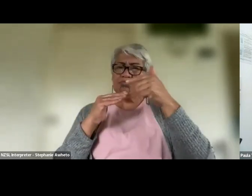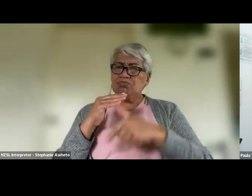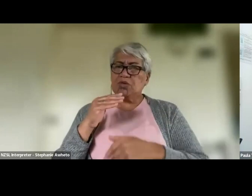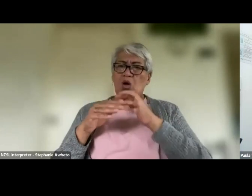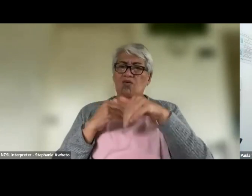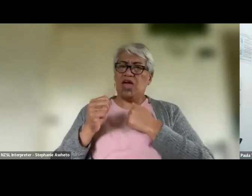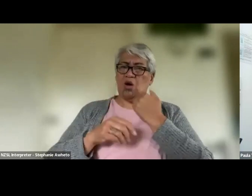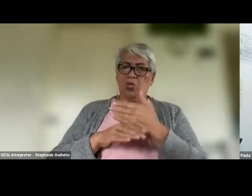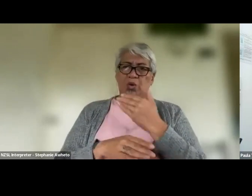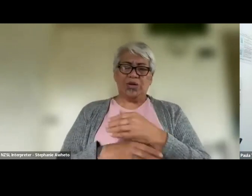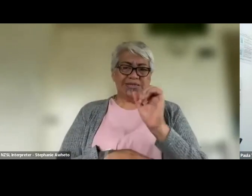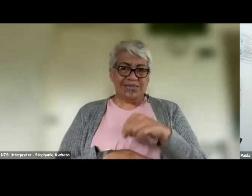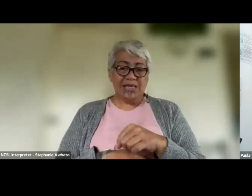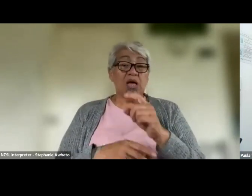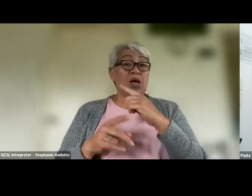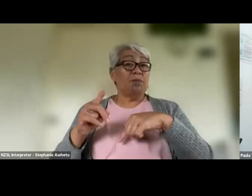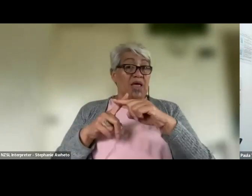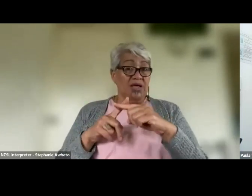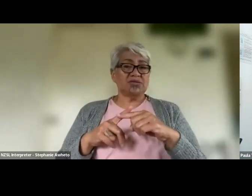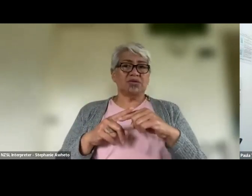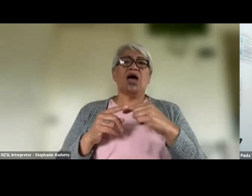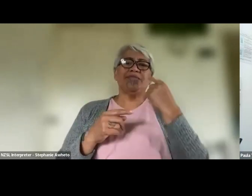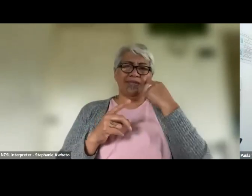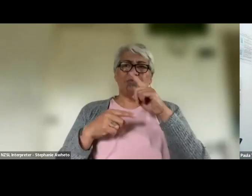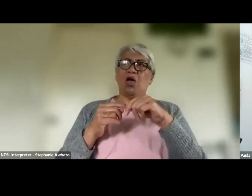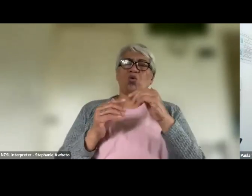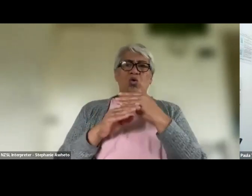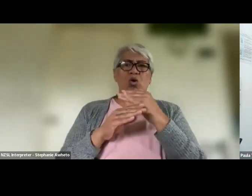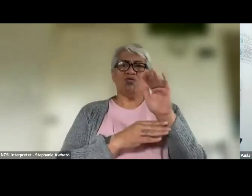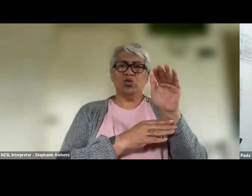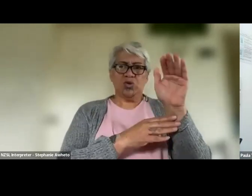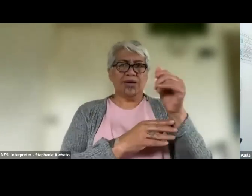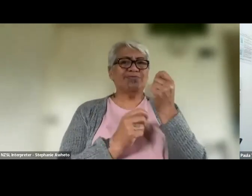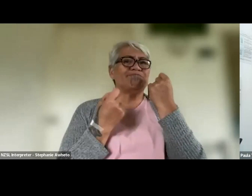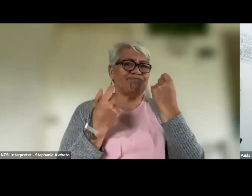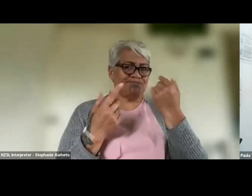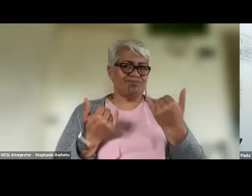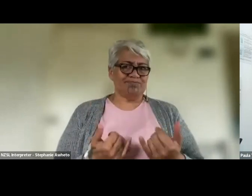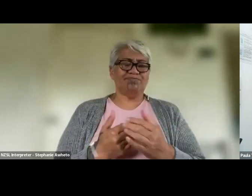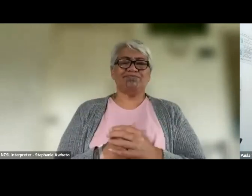but actually the work that we really need to do moving forward. Recently, we